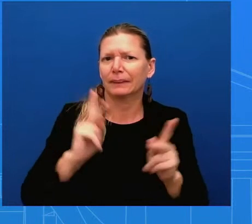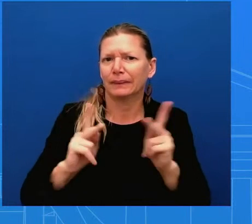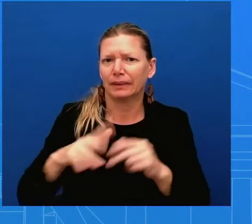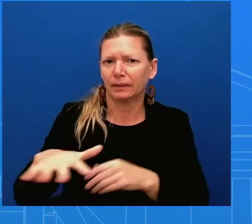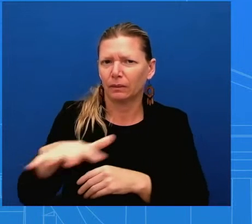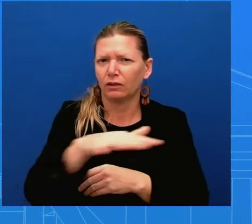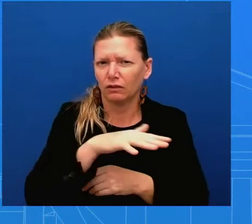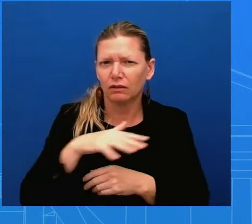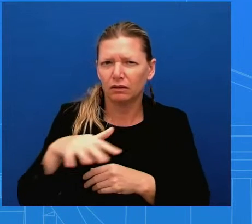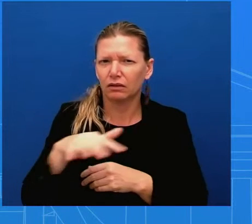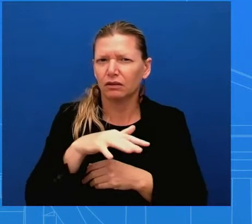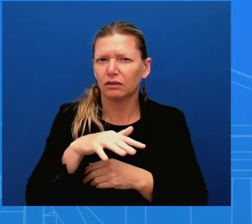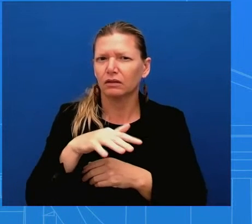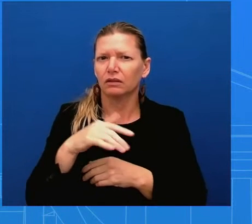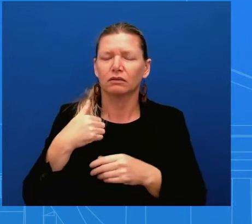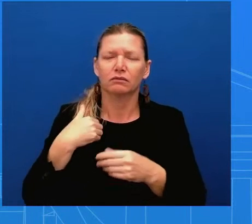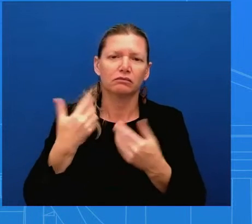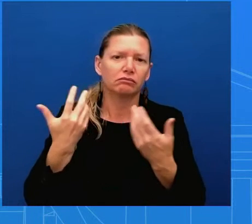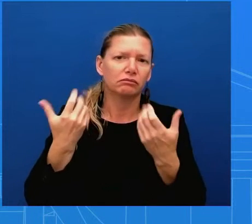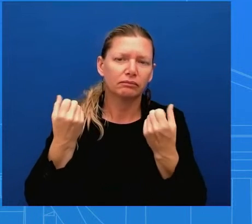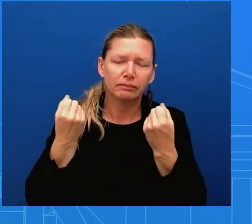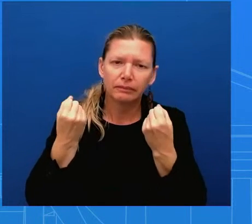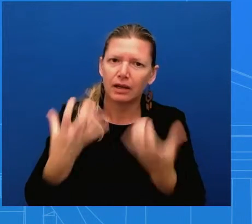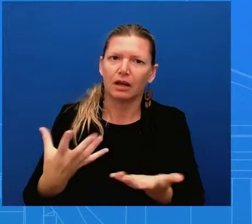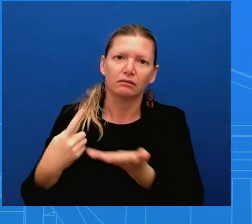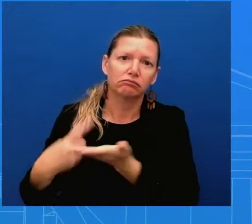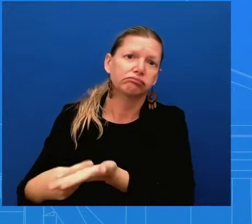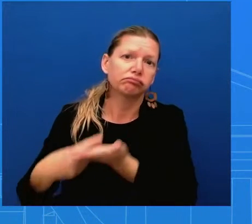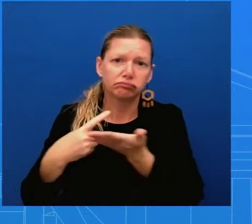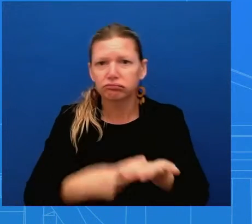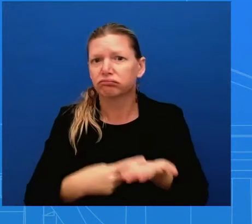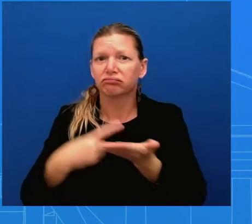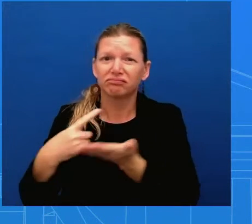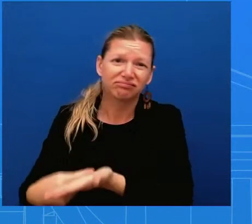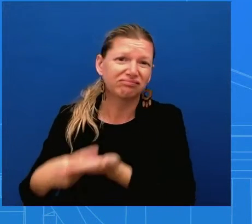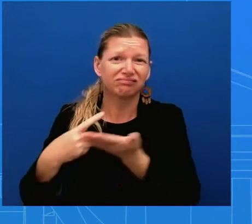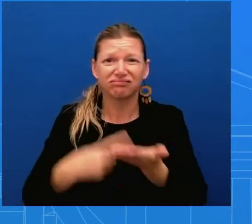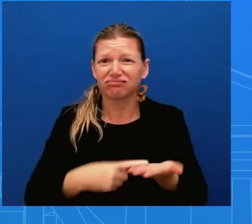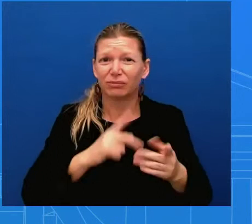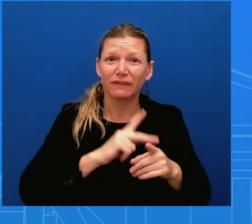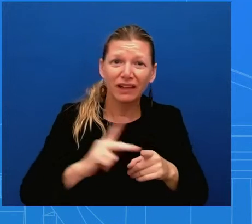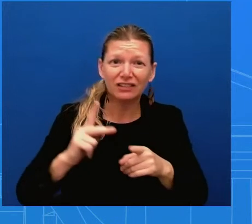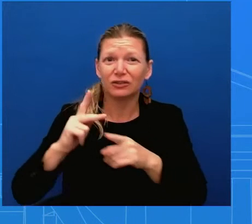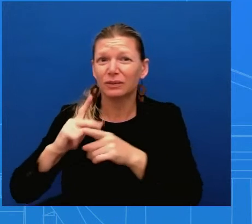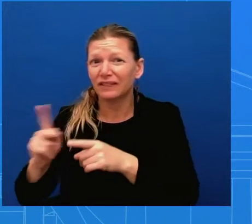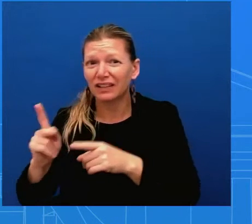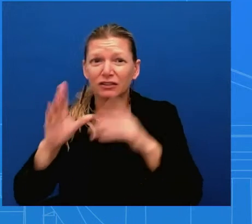professional to professional, President to Prime Minister. We will continue those conversations. We have been very clear about where we stand,